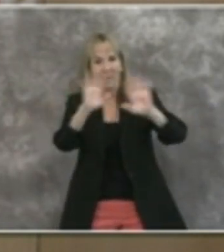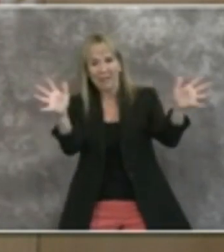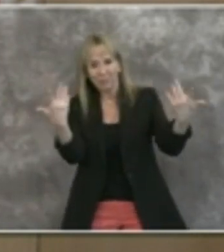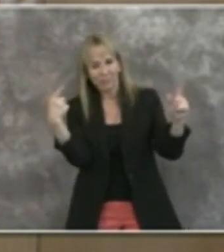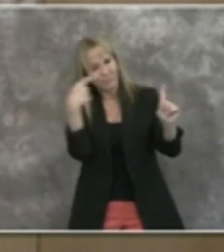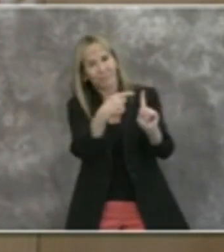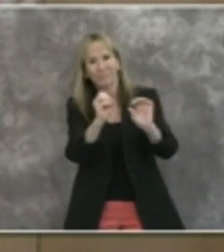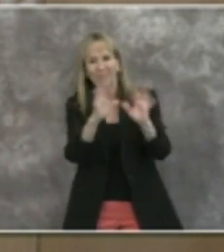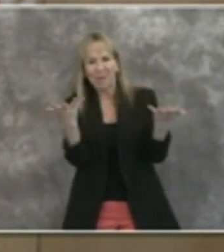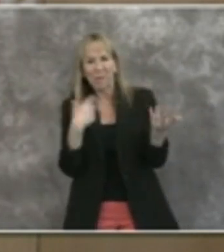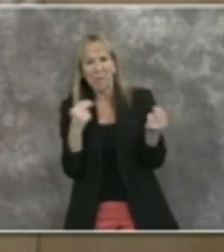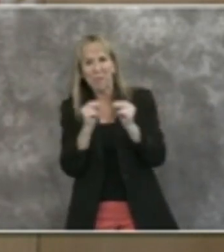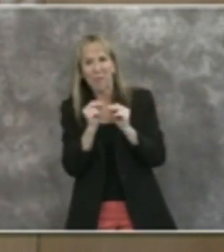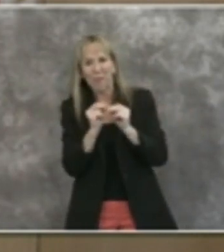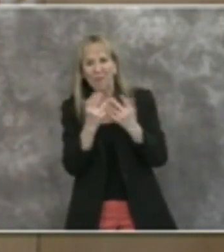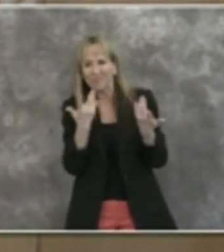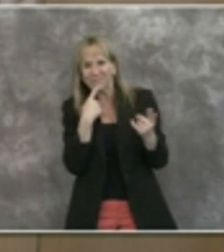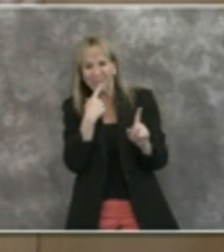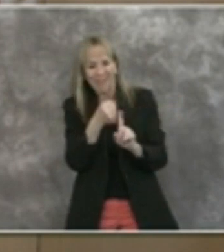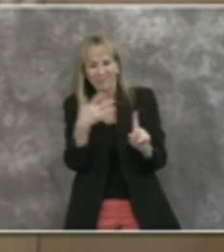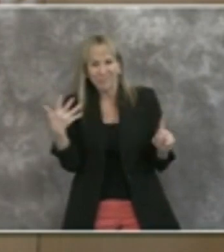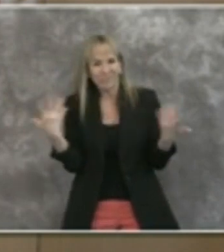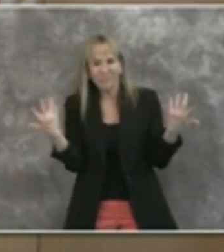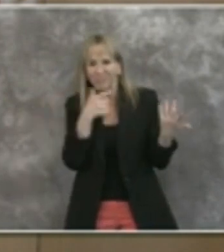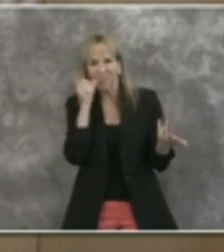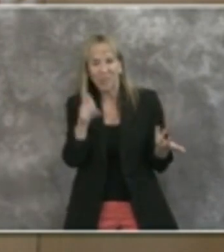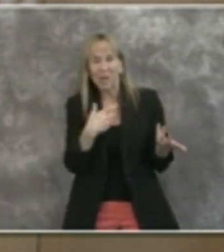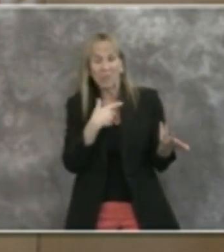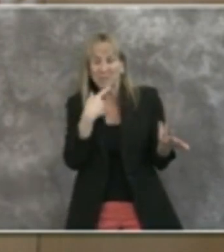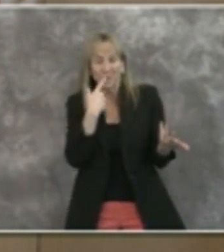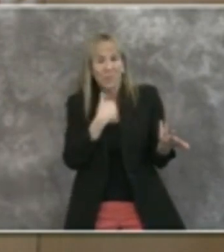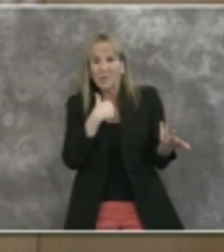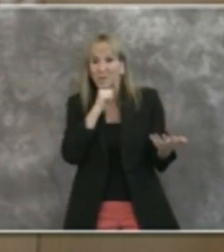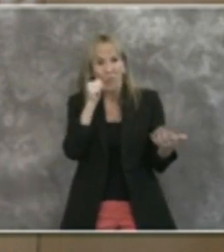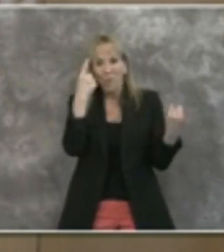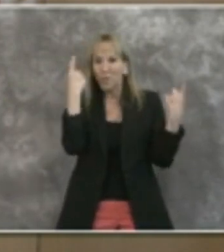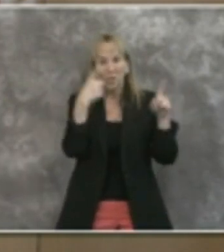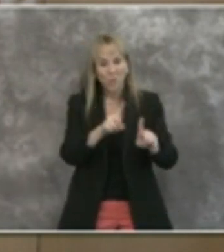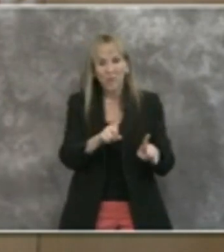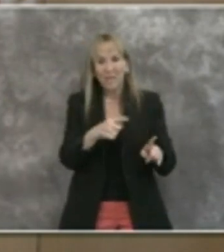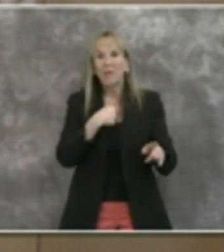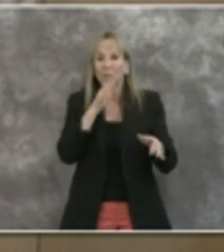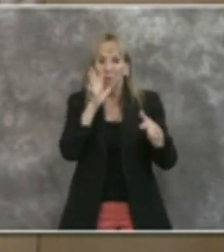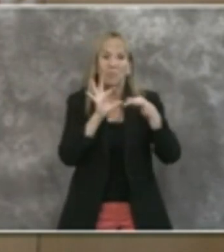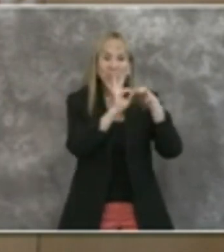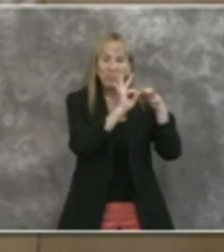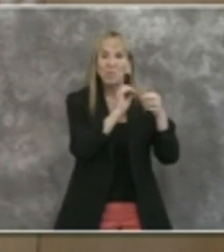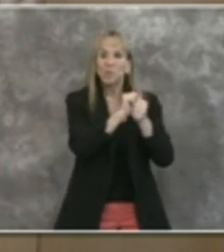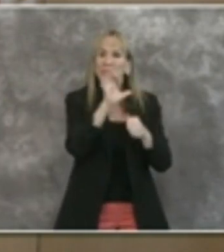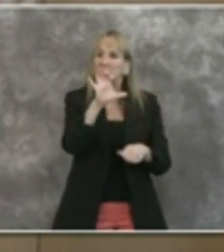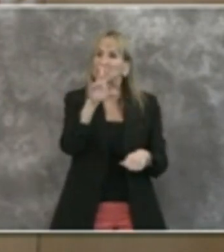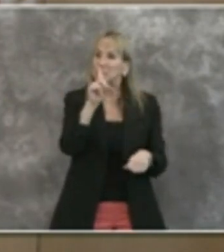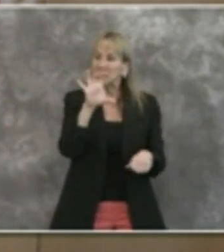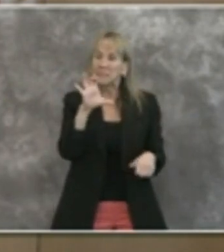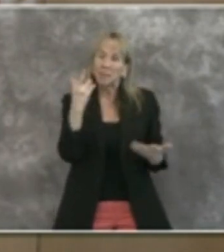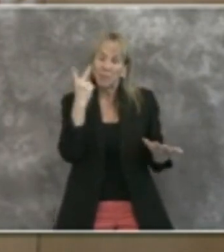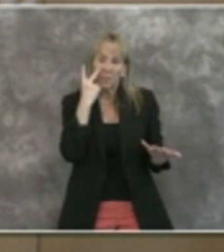TO GO ABOVE AND BEYOND ABC STATE AND LOCAL PROTOCOL SO TO THAT END HOW CONFIDENT ARE YOU IN IN THE STATE CAN BET THAT